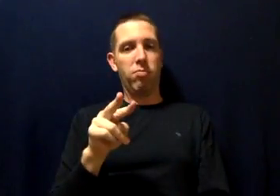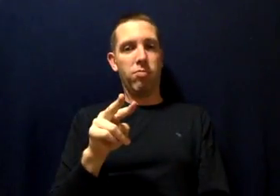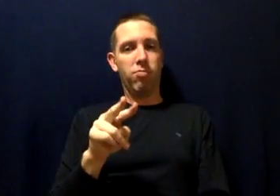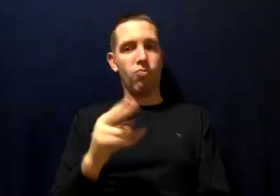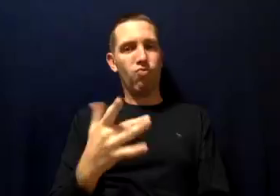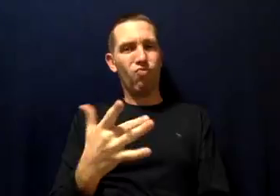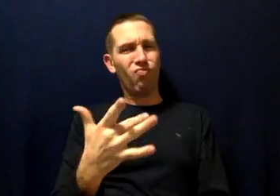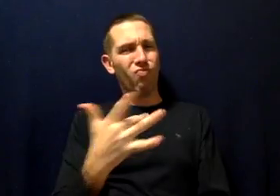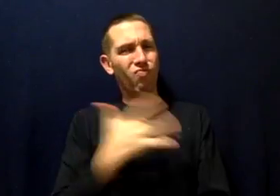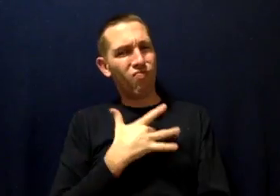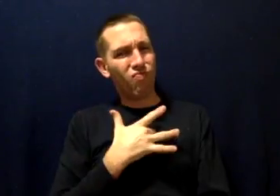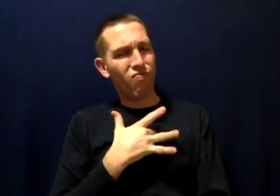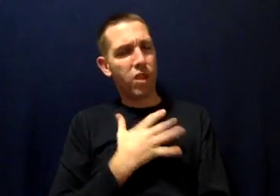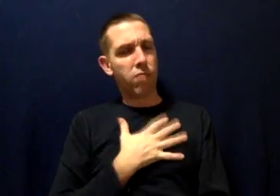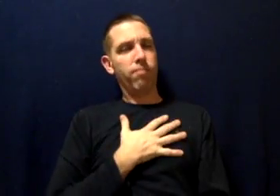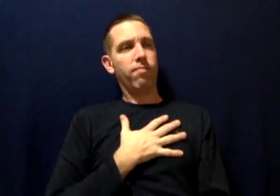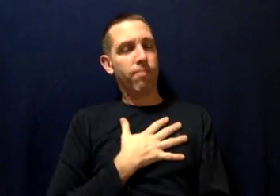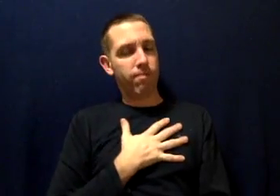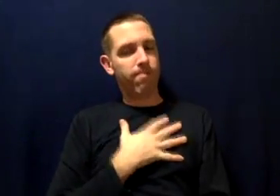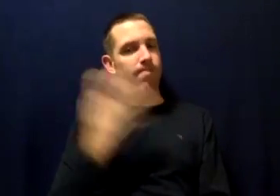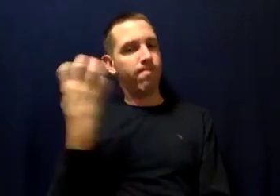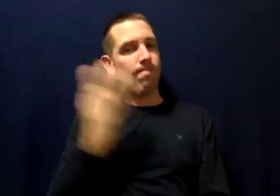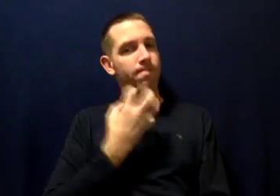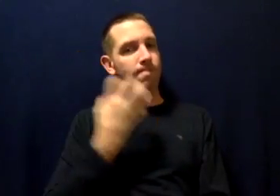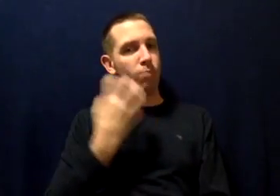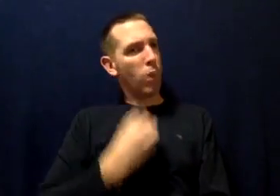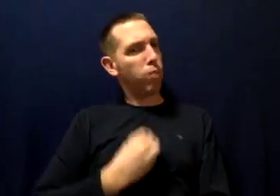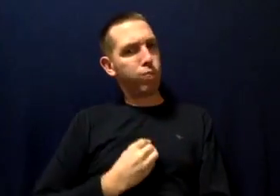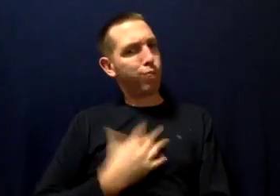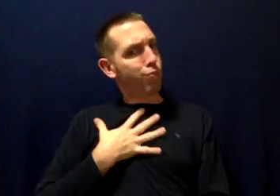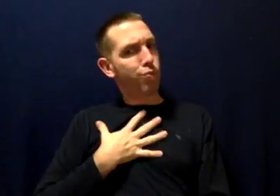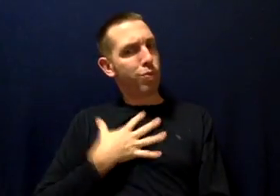That just touched me to the core.